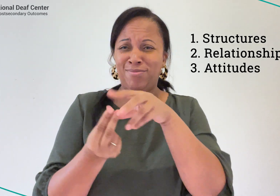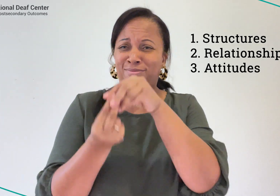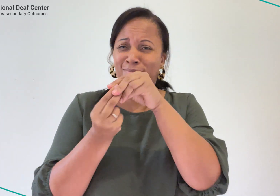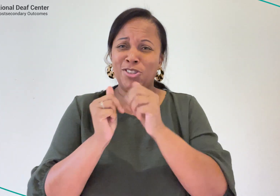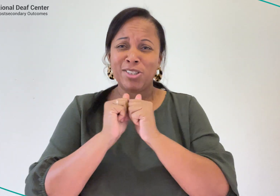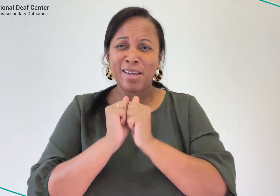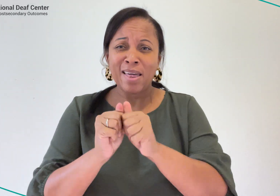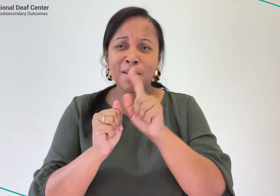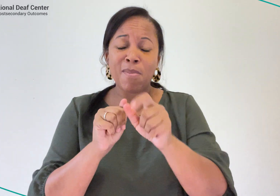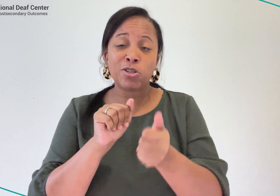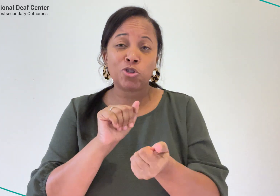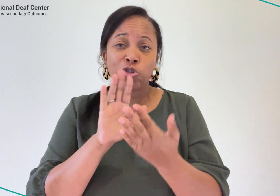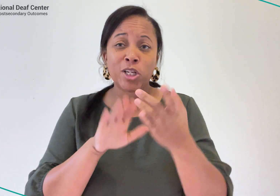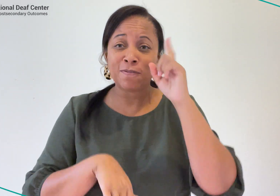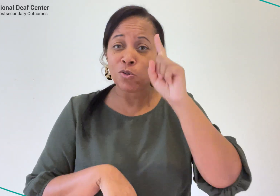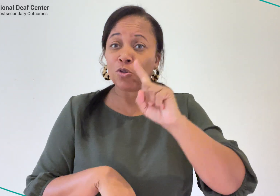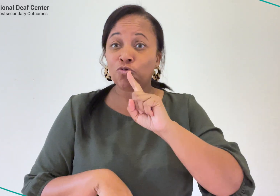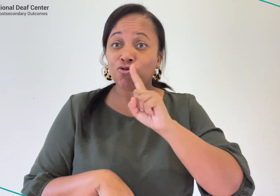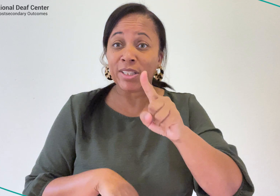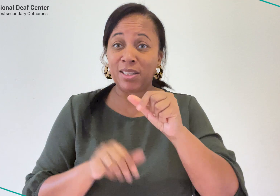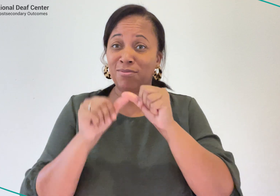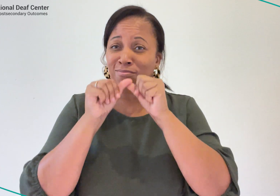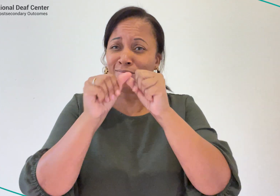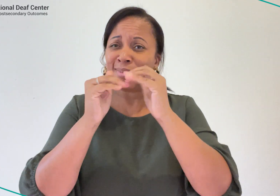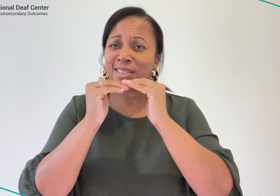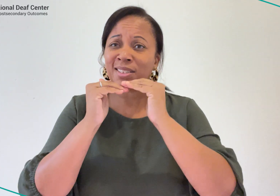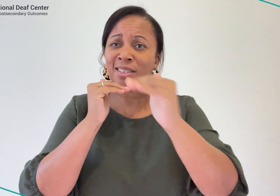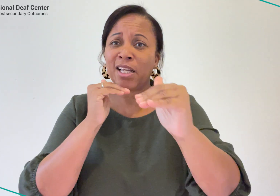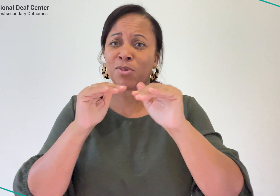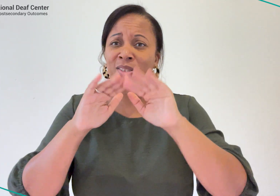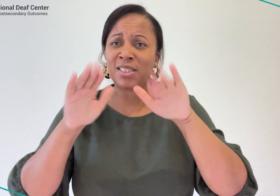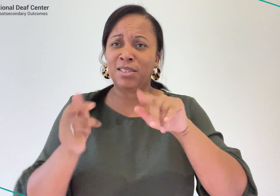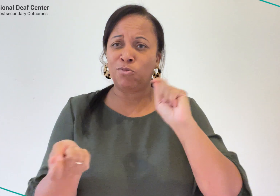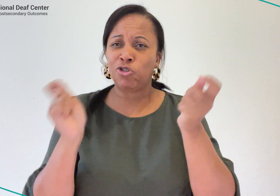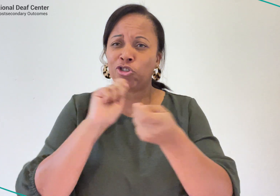All three must be addressed as a whole to achieve sustainable systems change.